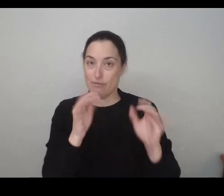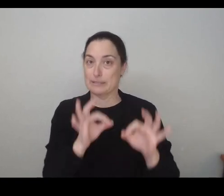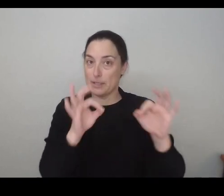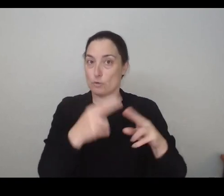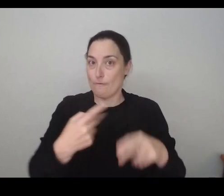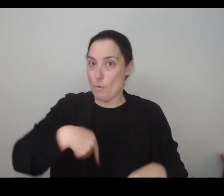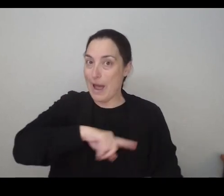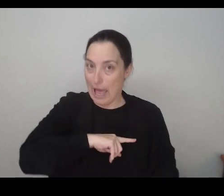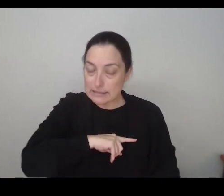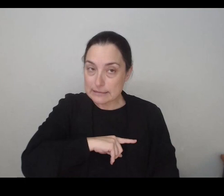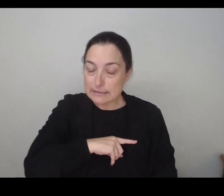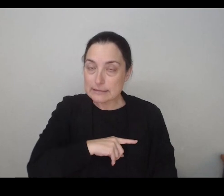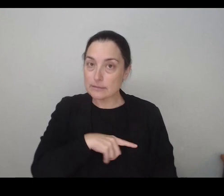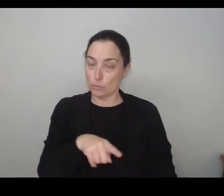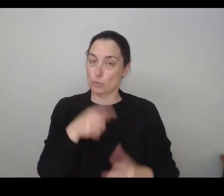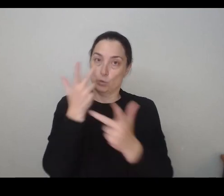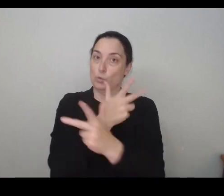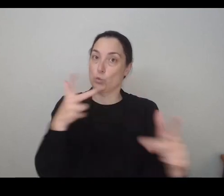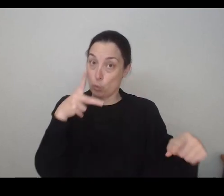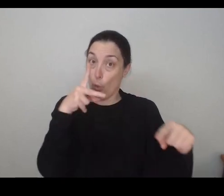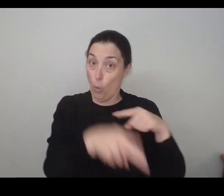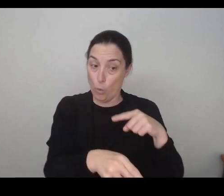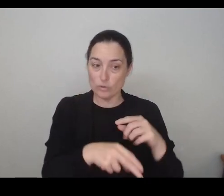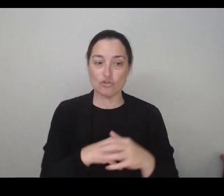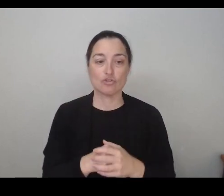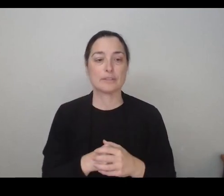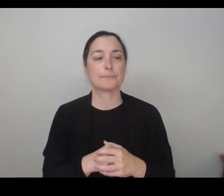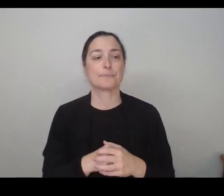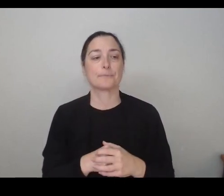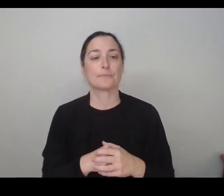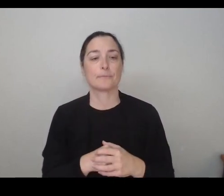The opening of the museum offered a new perspective